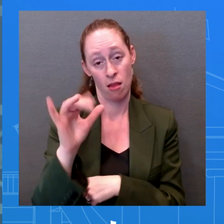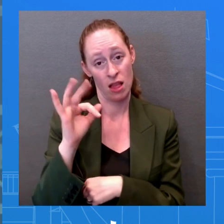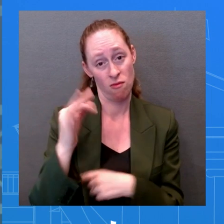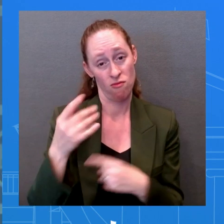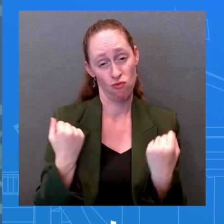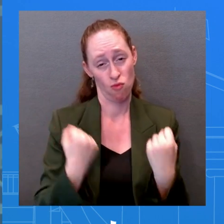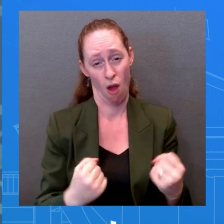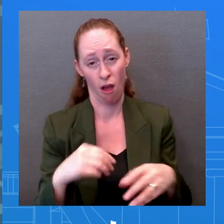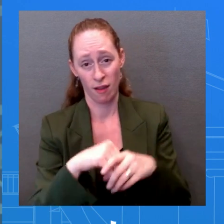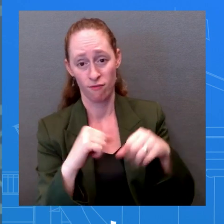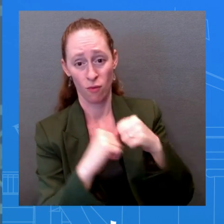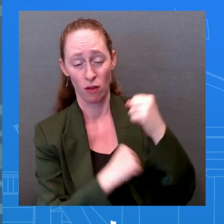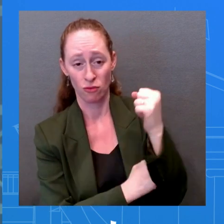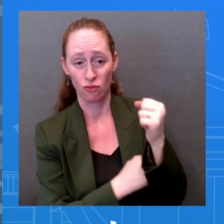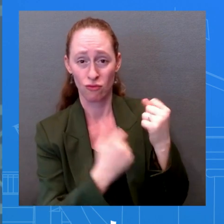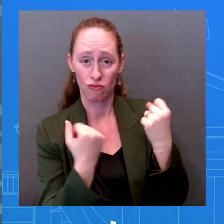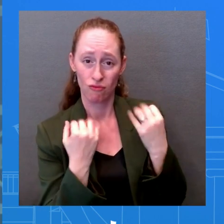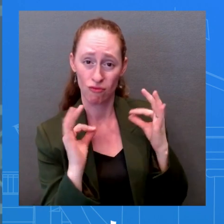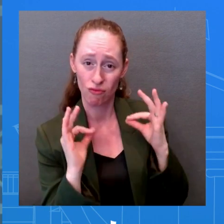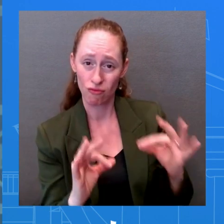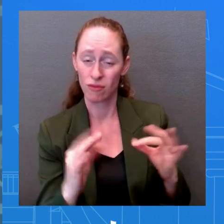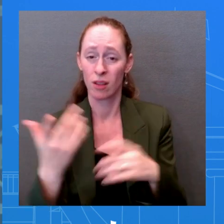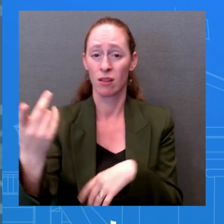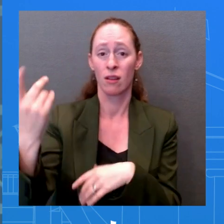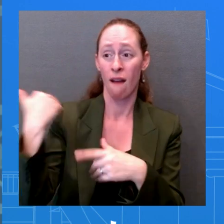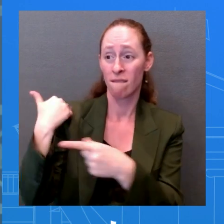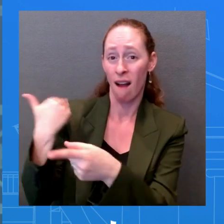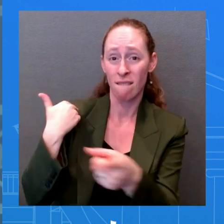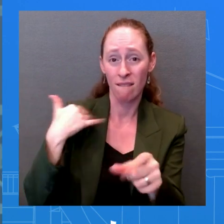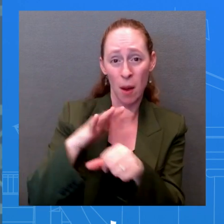with good-paying jobs and an economy that works for working people.